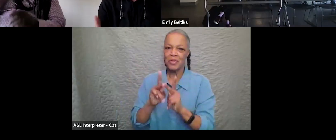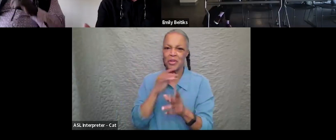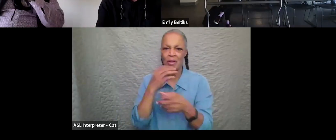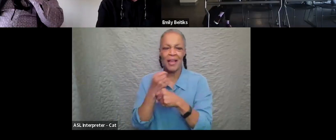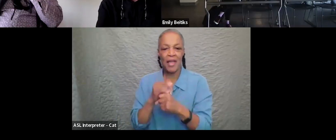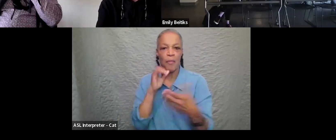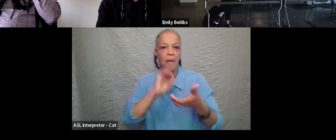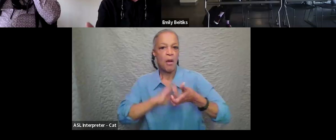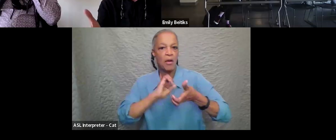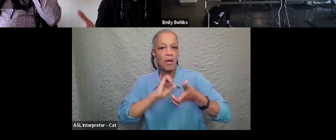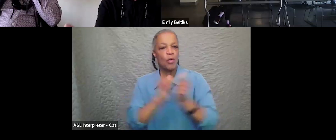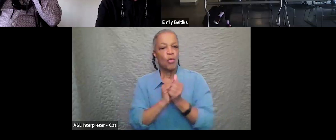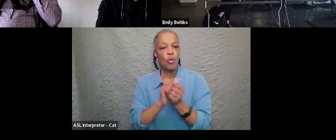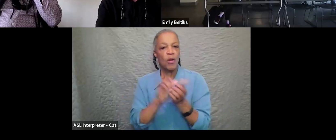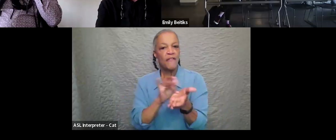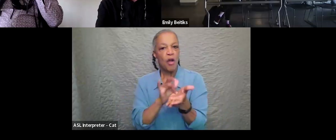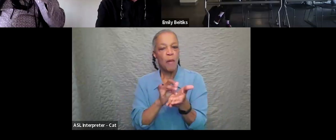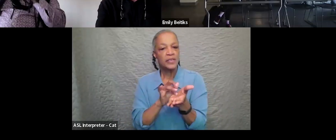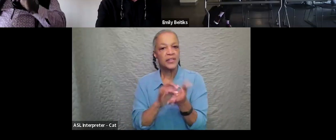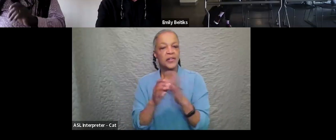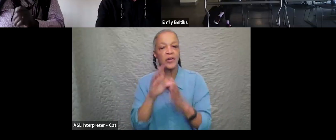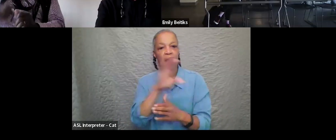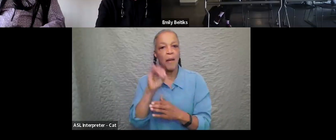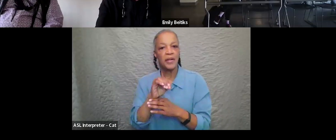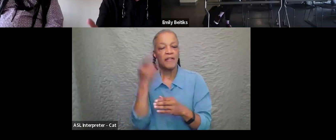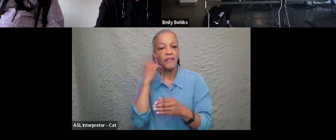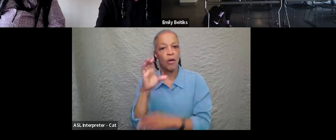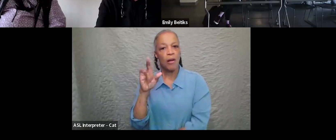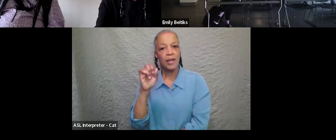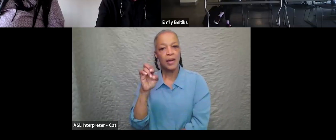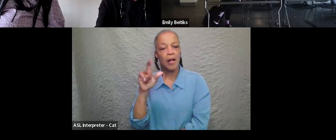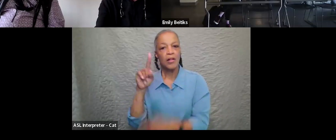with the pharmaceutical company to do clinical trials. What you get is a lot of money.